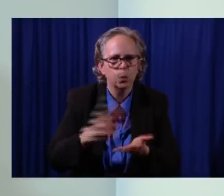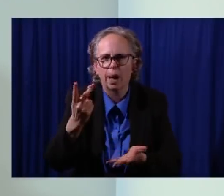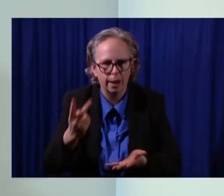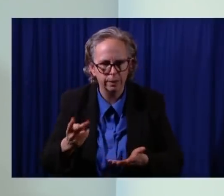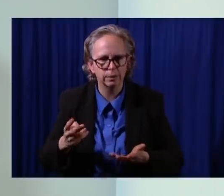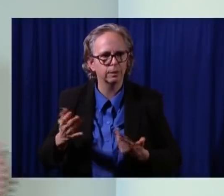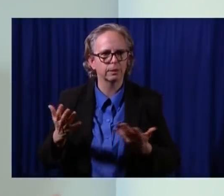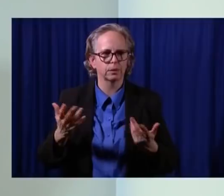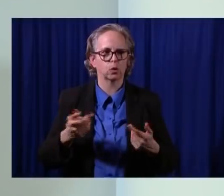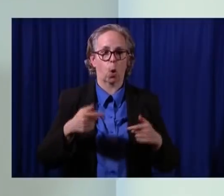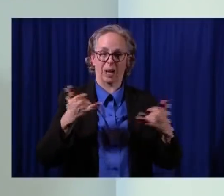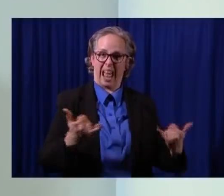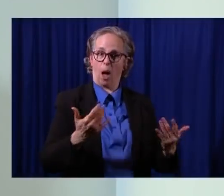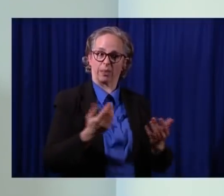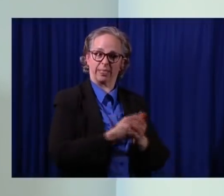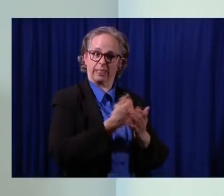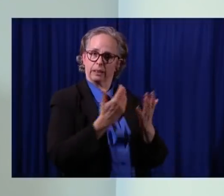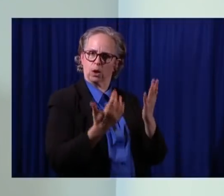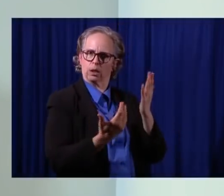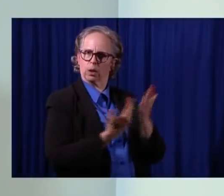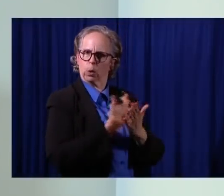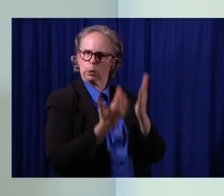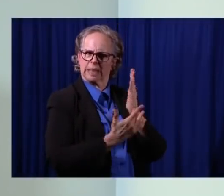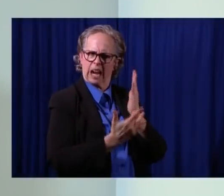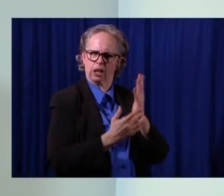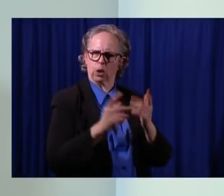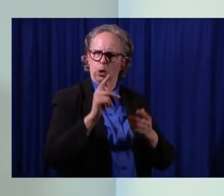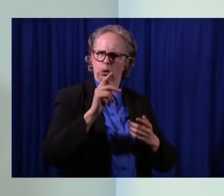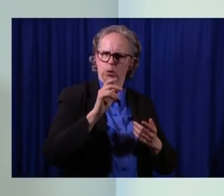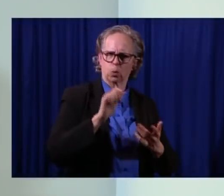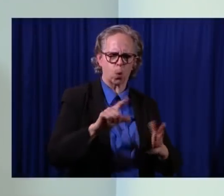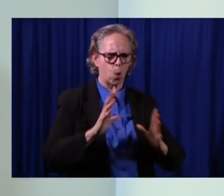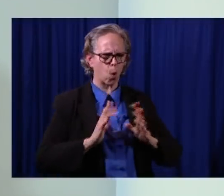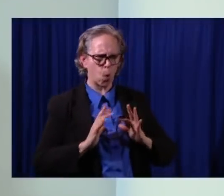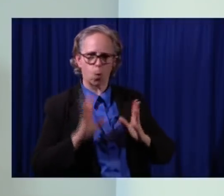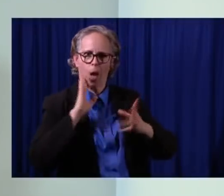TRANSACTIONS AND SOMETIMES THEY PAY THEM TWICE, THEY PAY